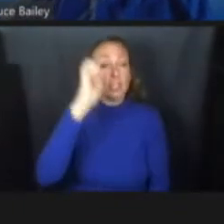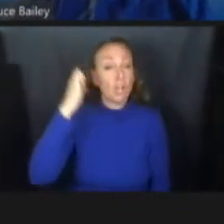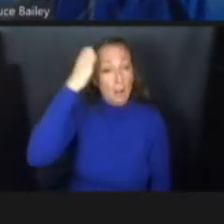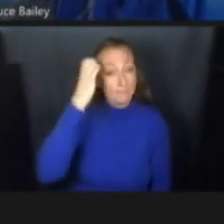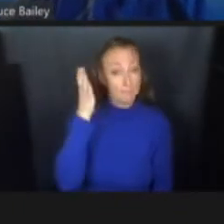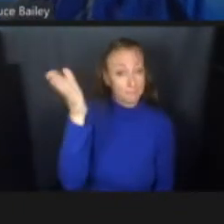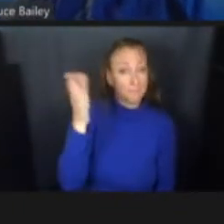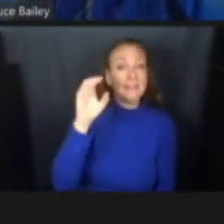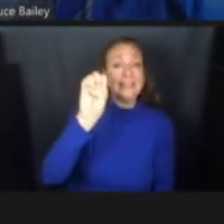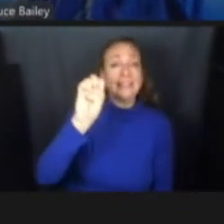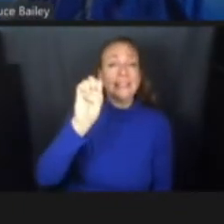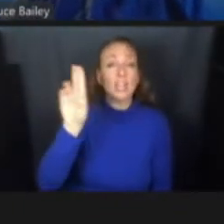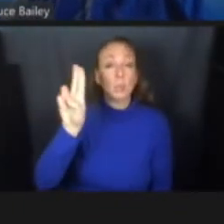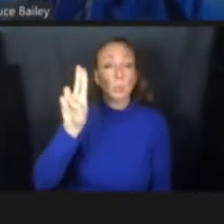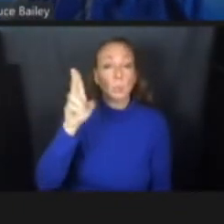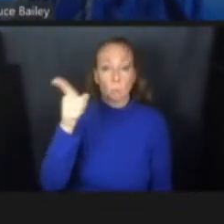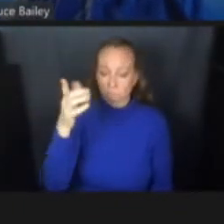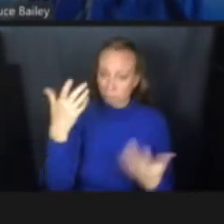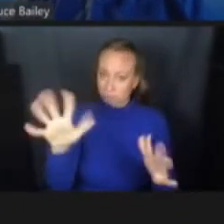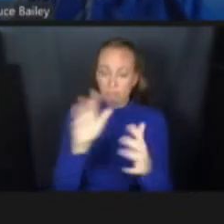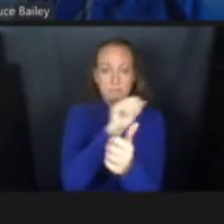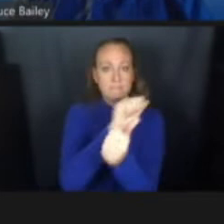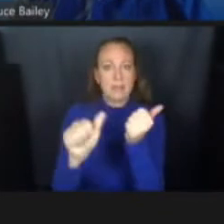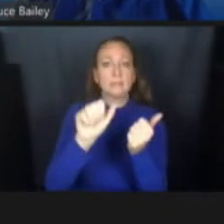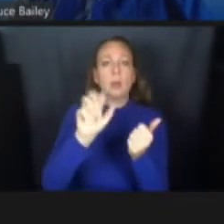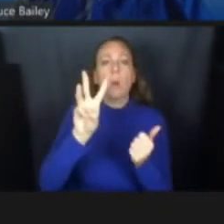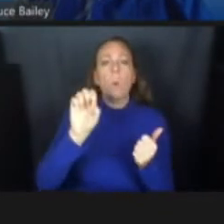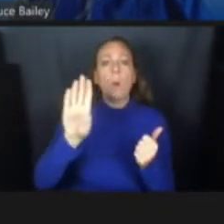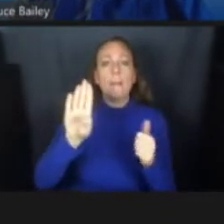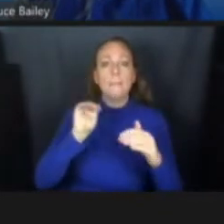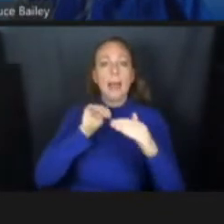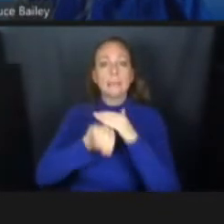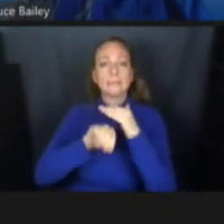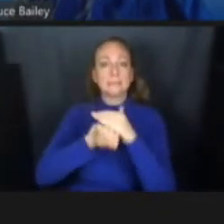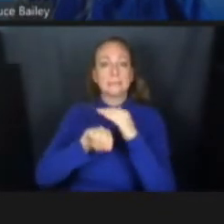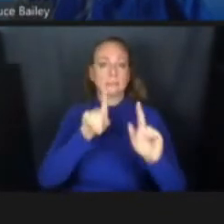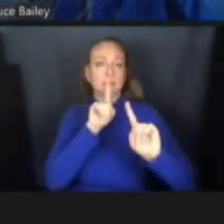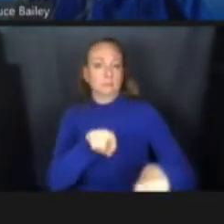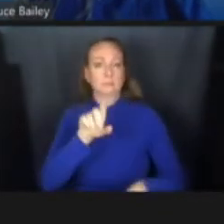has now passed a web accessibility directive. This is significant